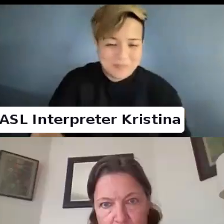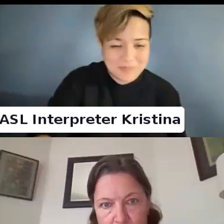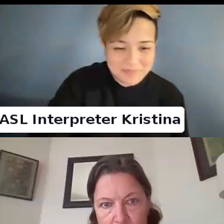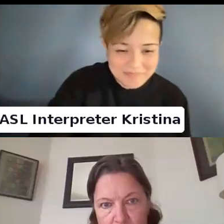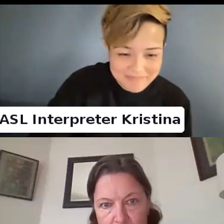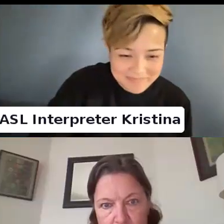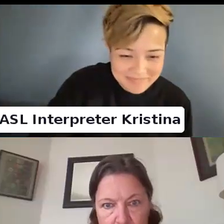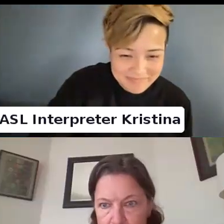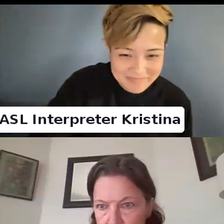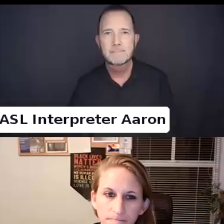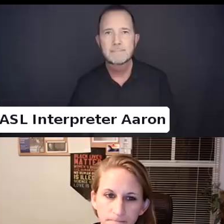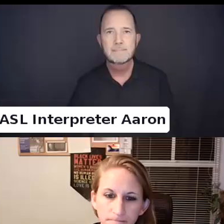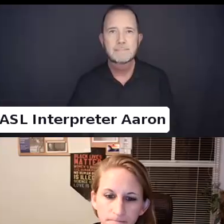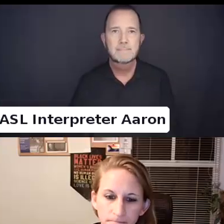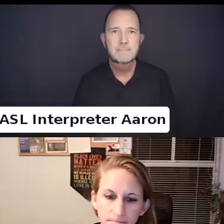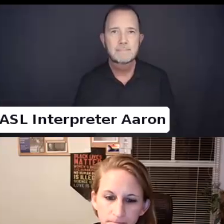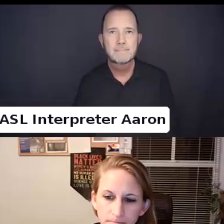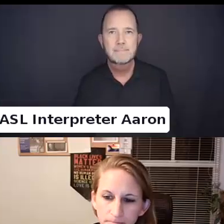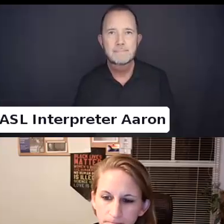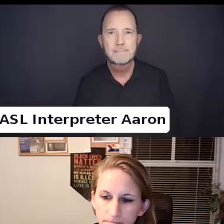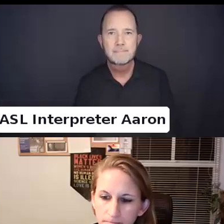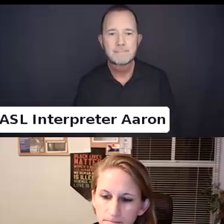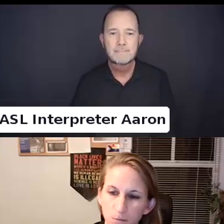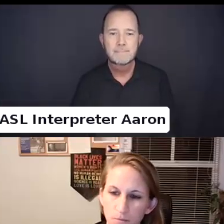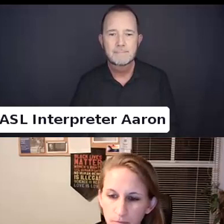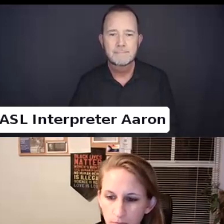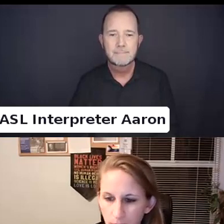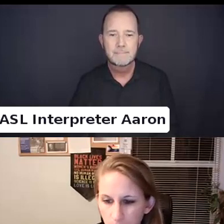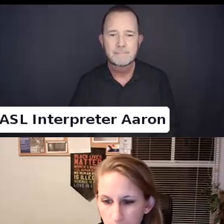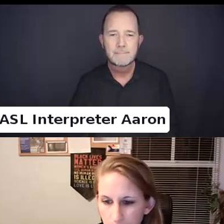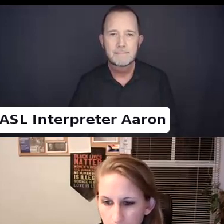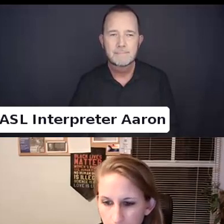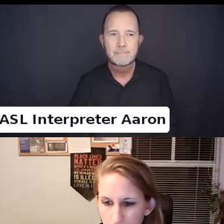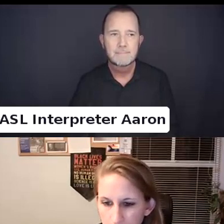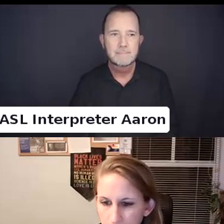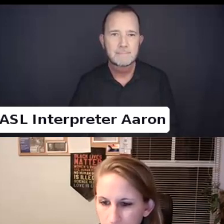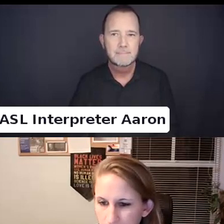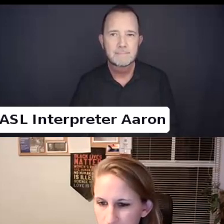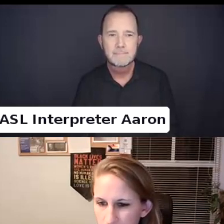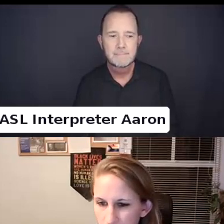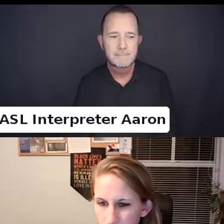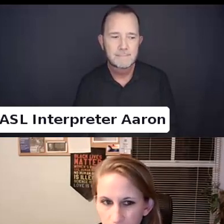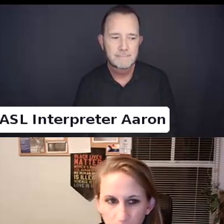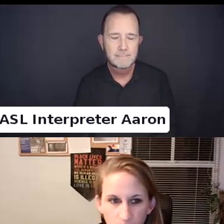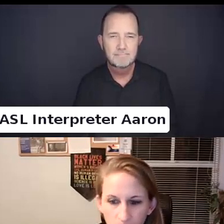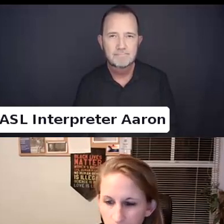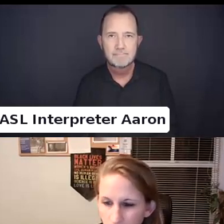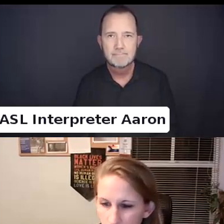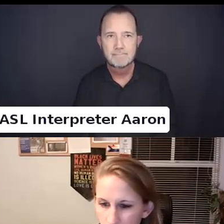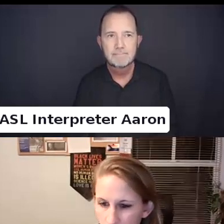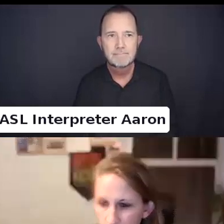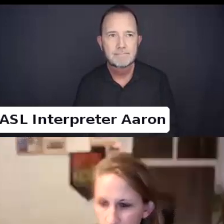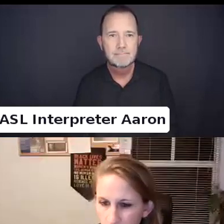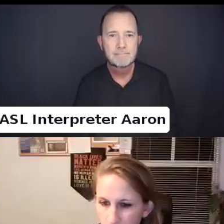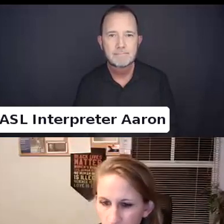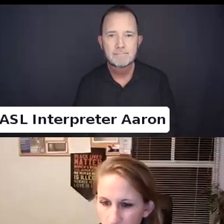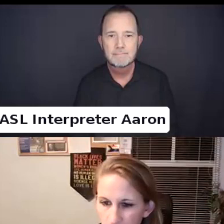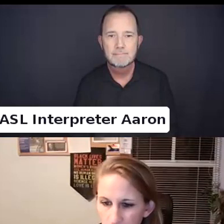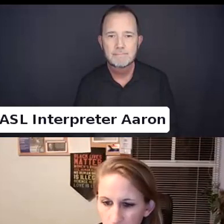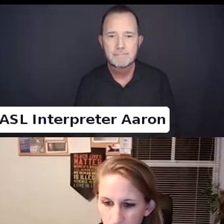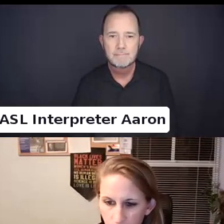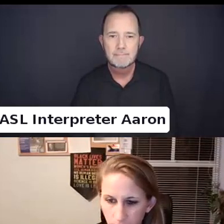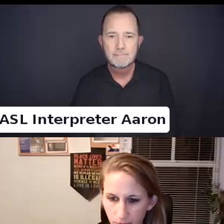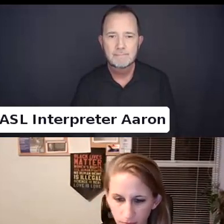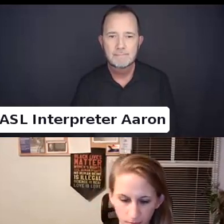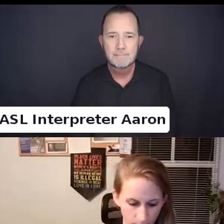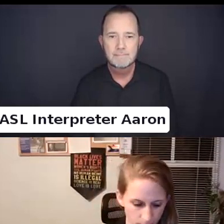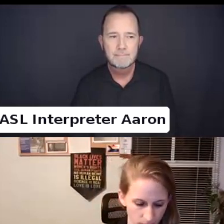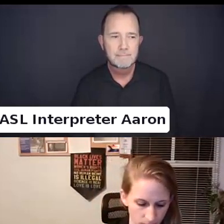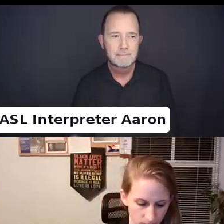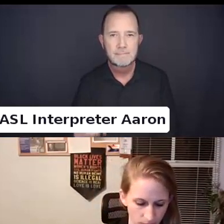I just want to make a weird comment.